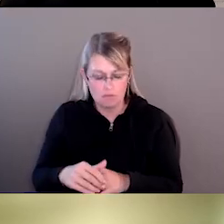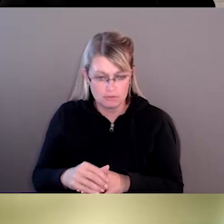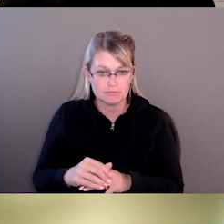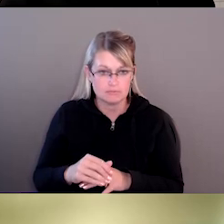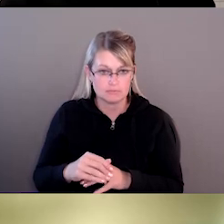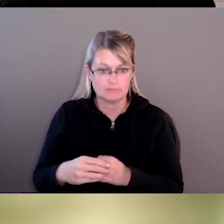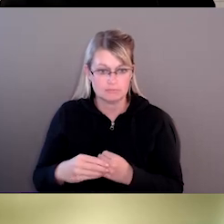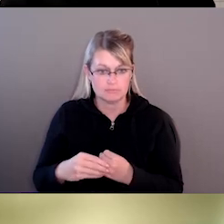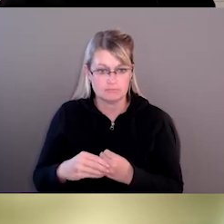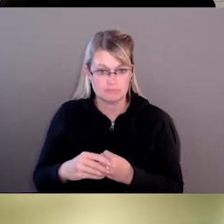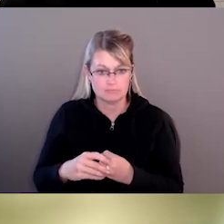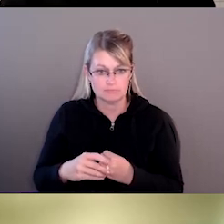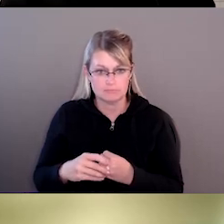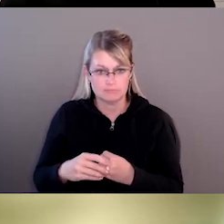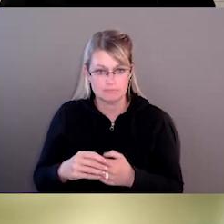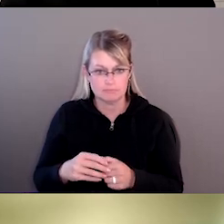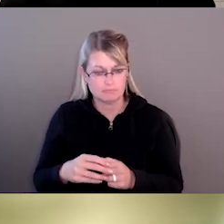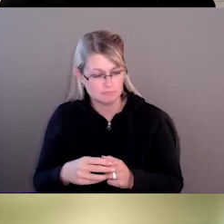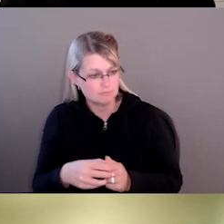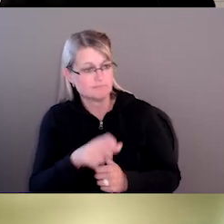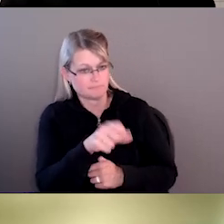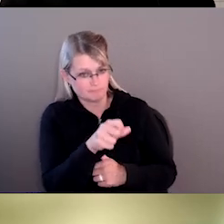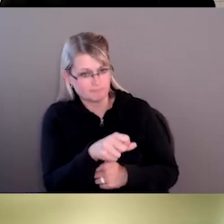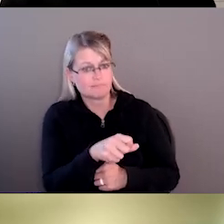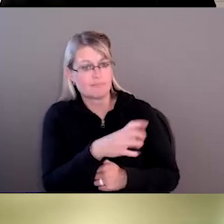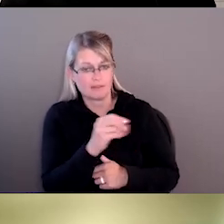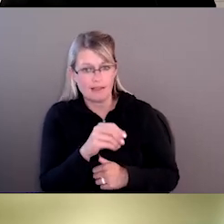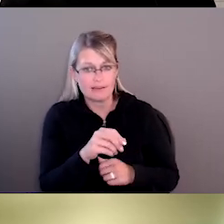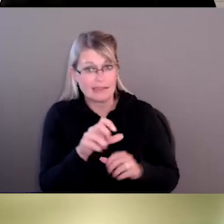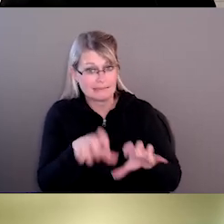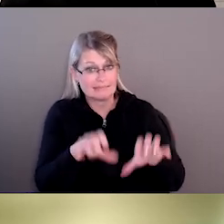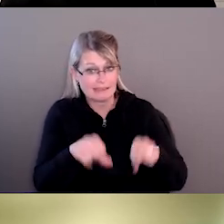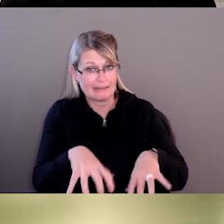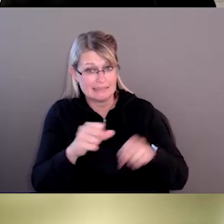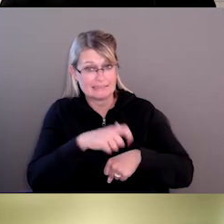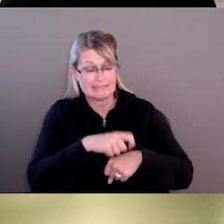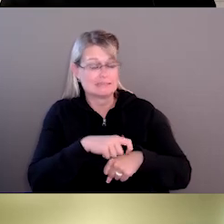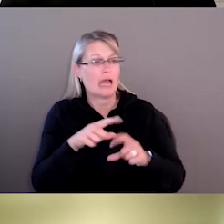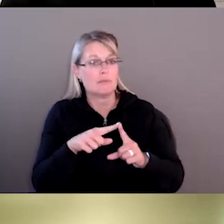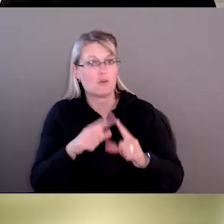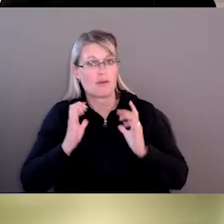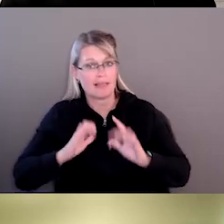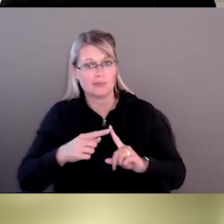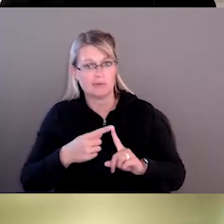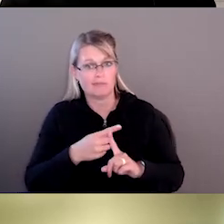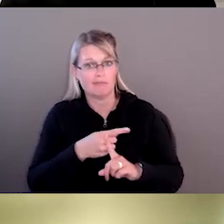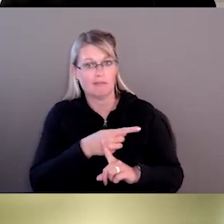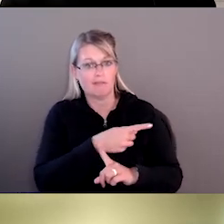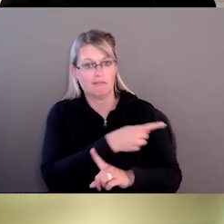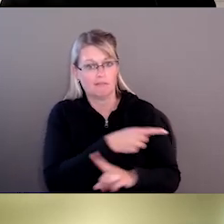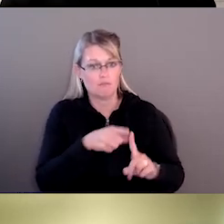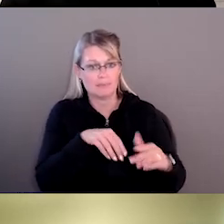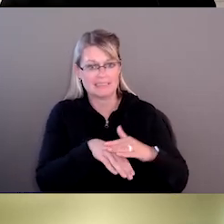Rob: And it can take quite a while to steer clients away from accessibility whack a mole,